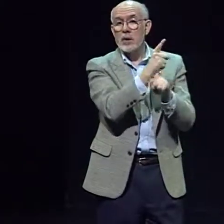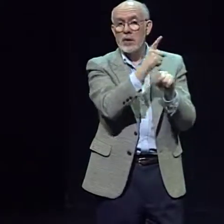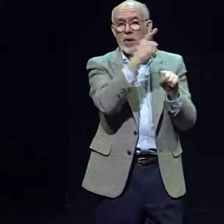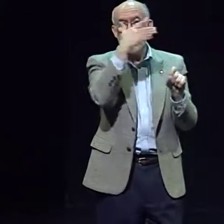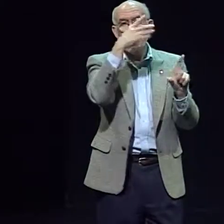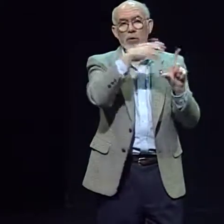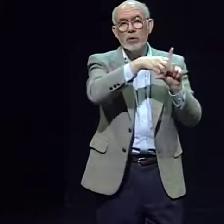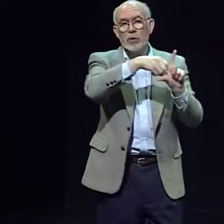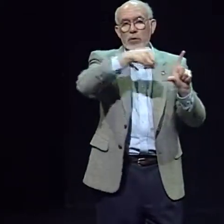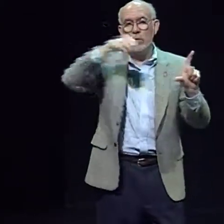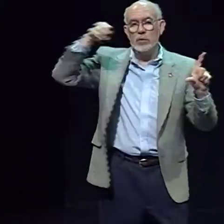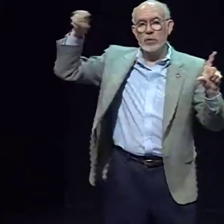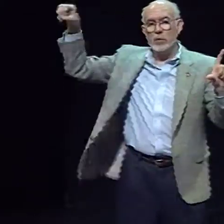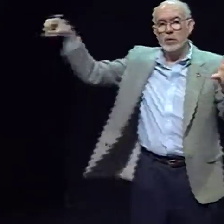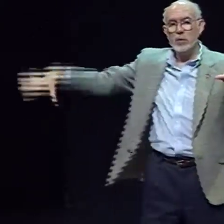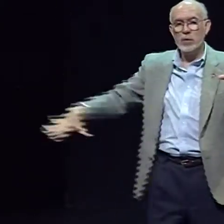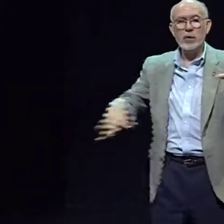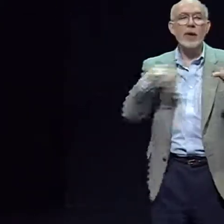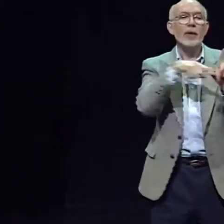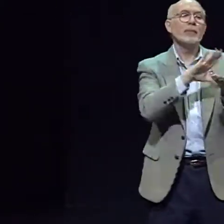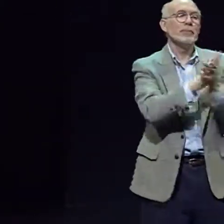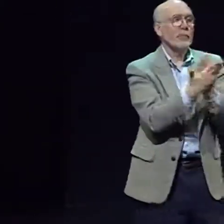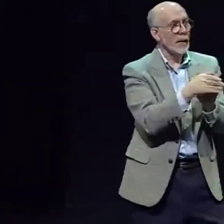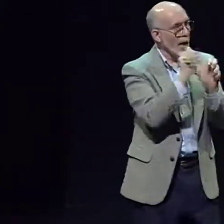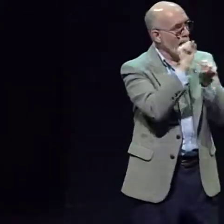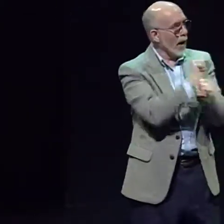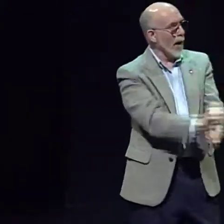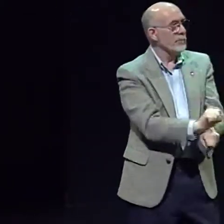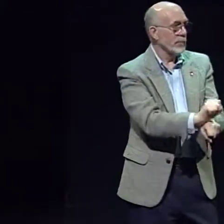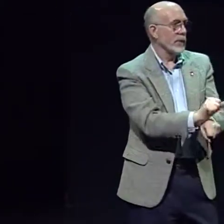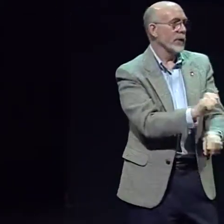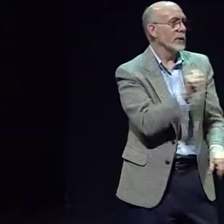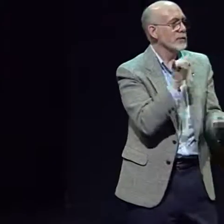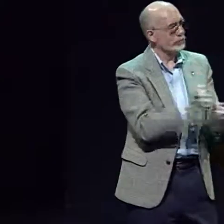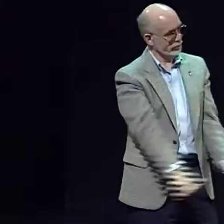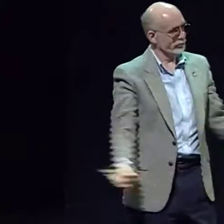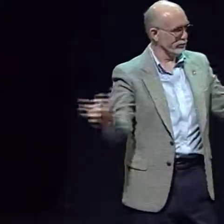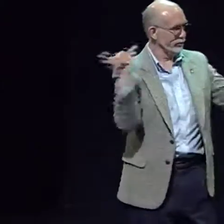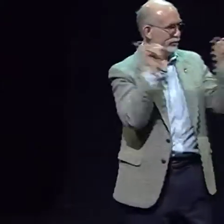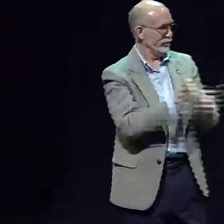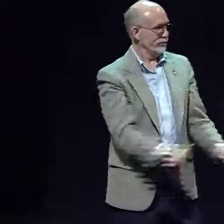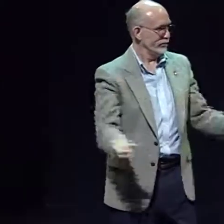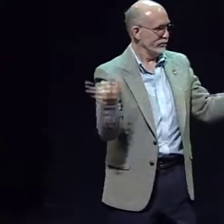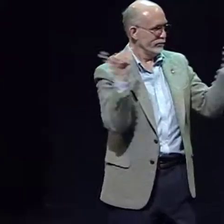BUT WHEN YOU START DOING THINGS OVER AND OVER AGAIN ON AN ANNUAL BASIS, IT BECOMES HABITUAL,